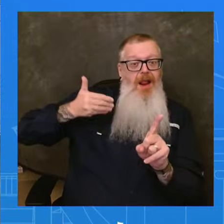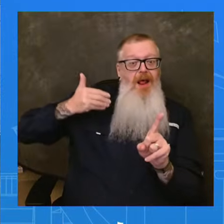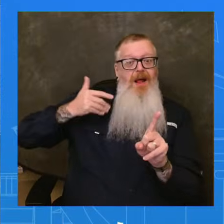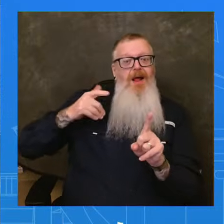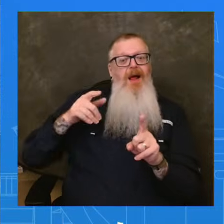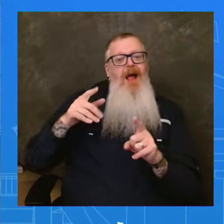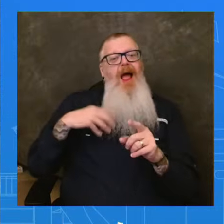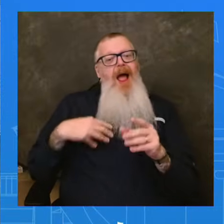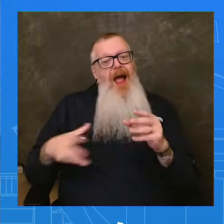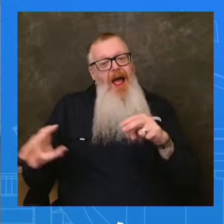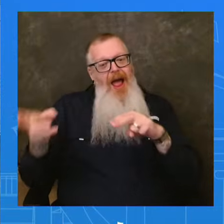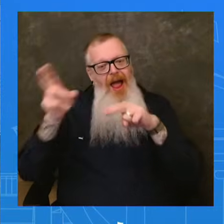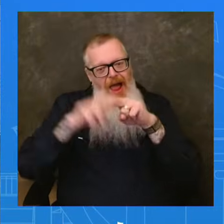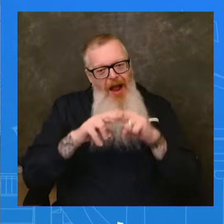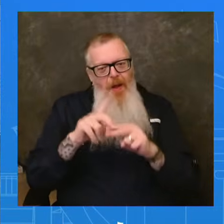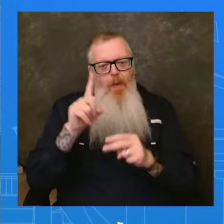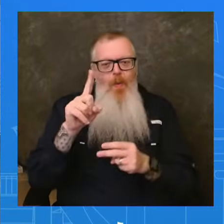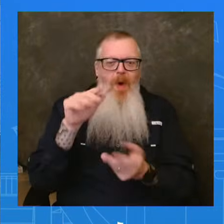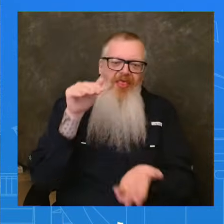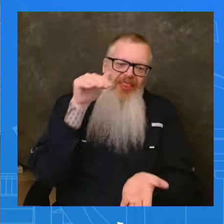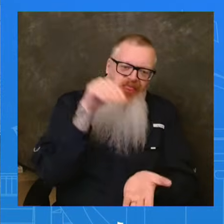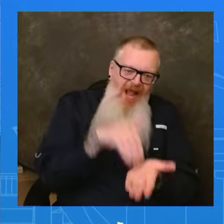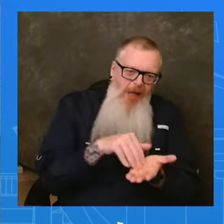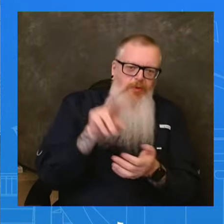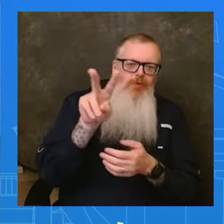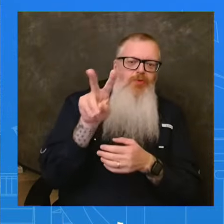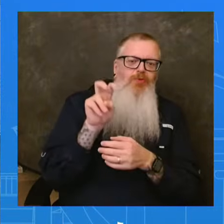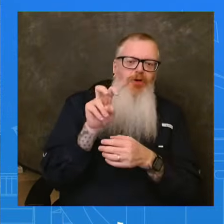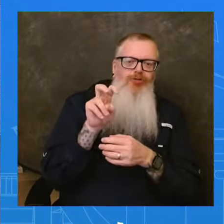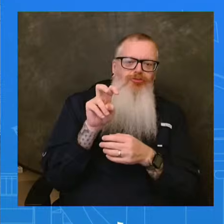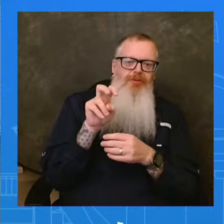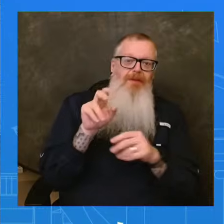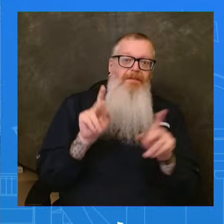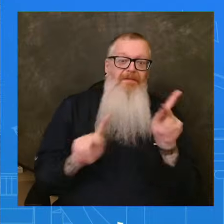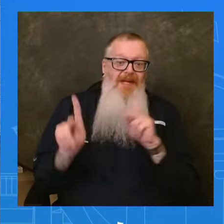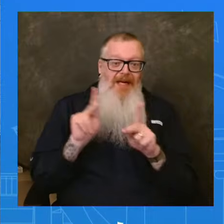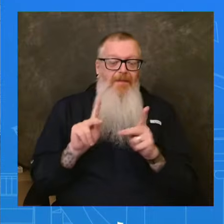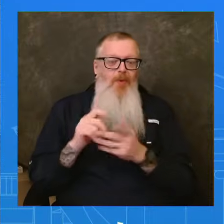6 incident management assistance teams, multiple power assessment teams,